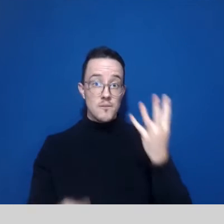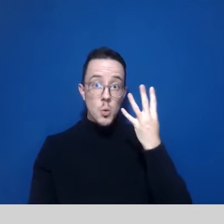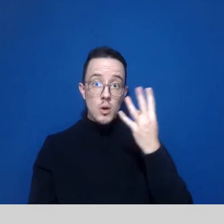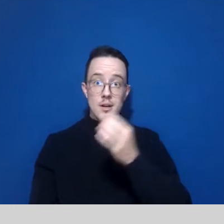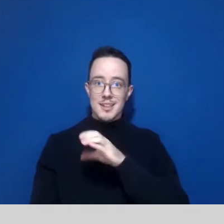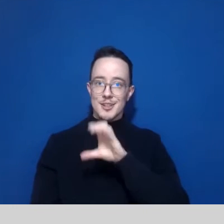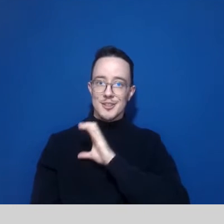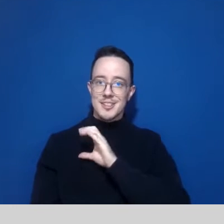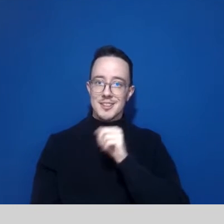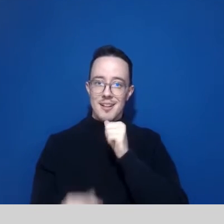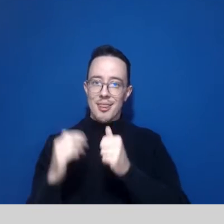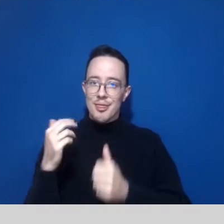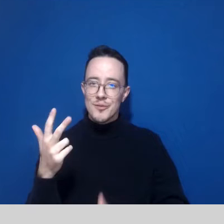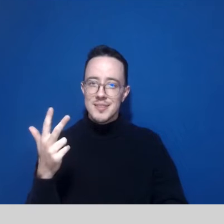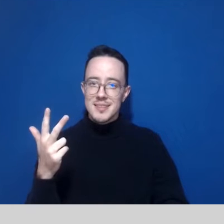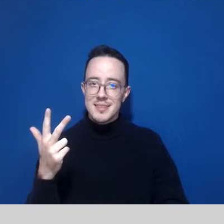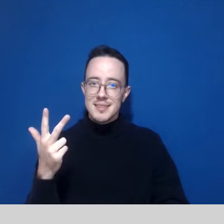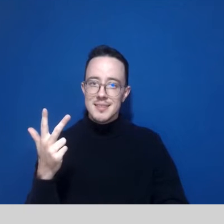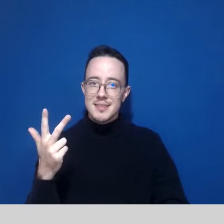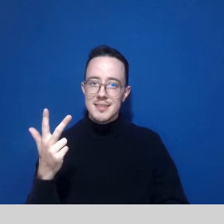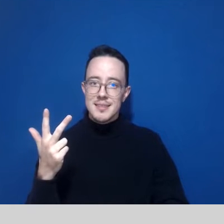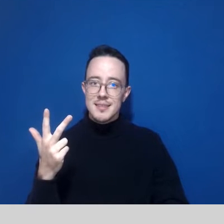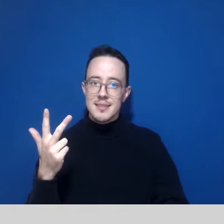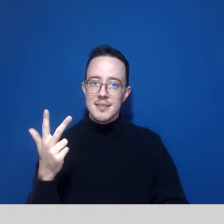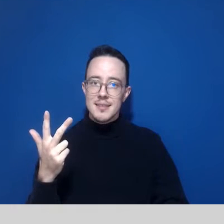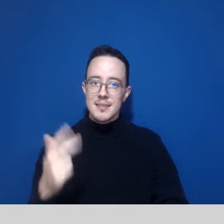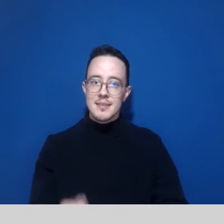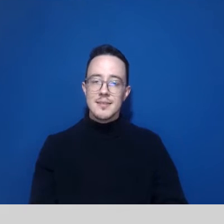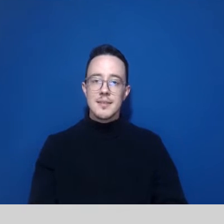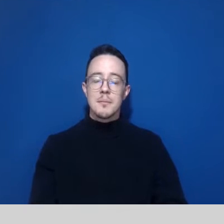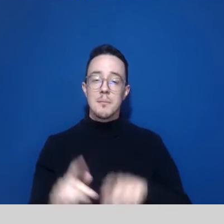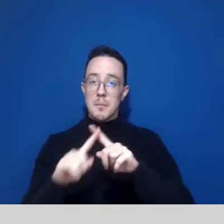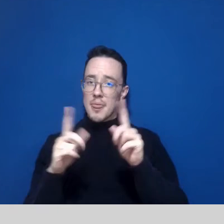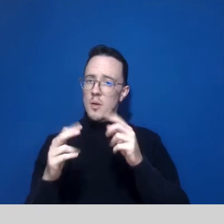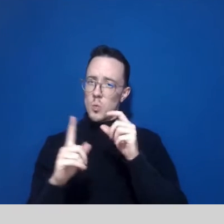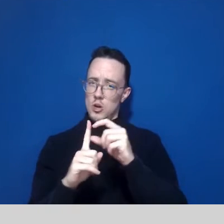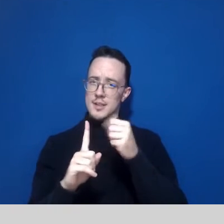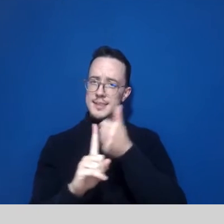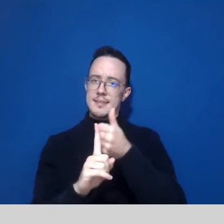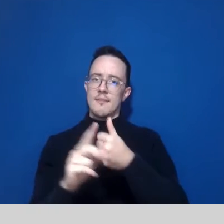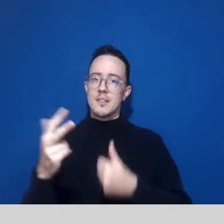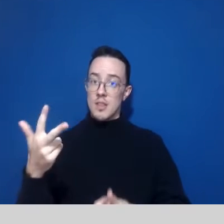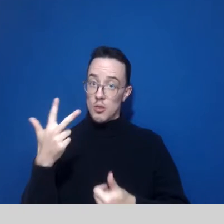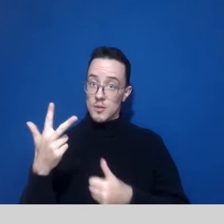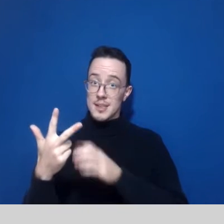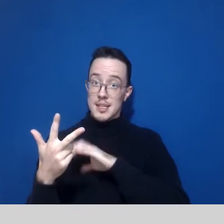You see, that these are four characters but the word is always three characters long,